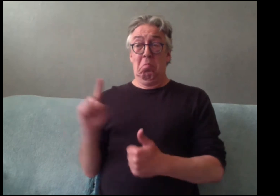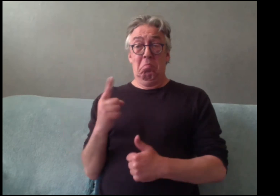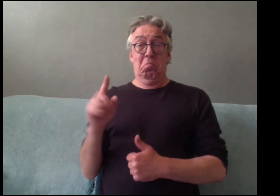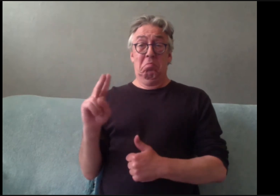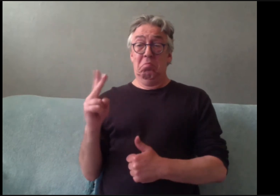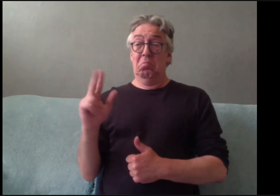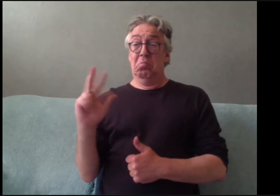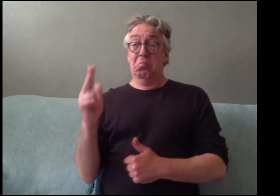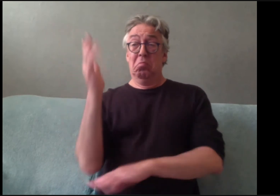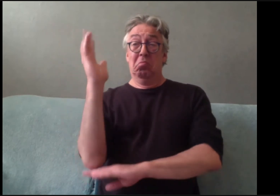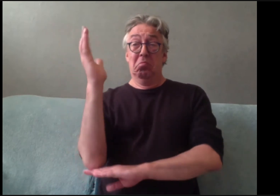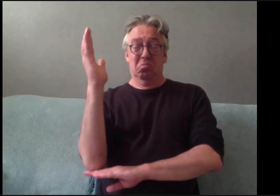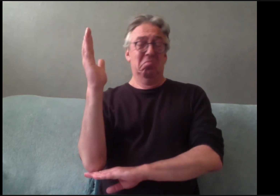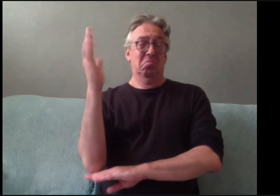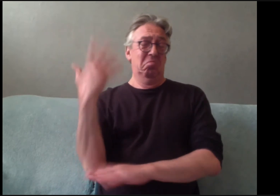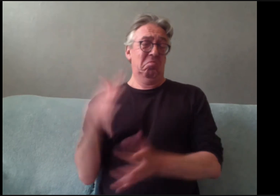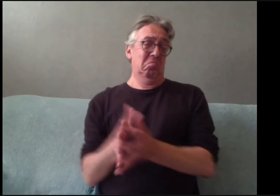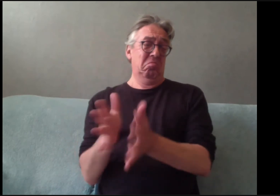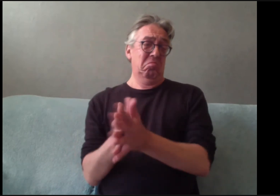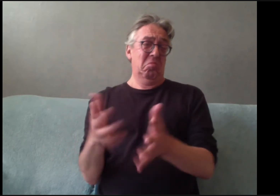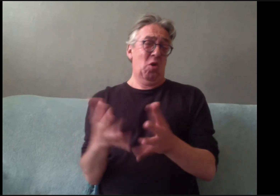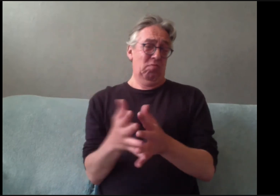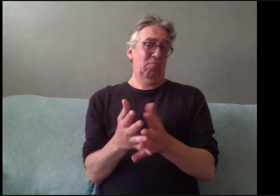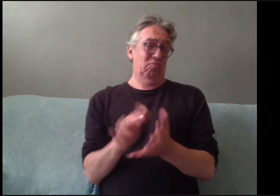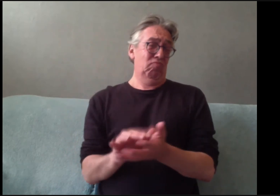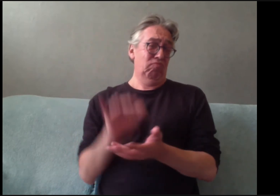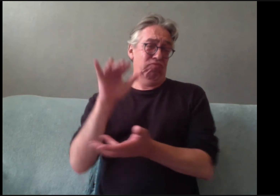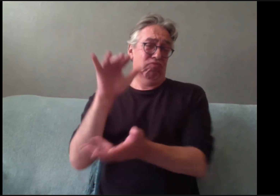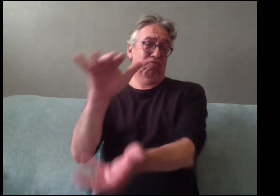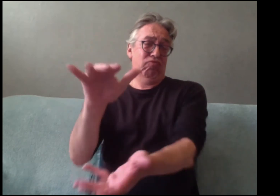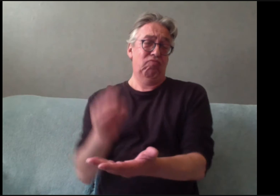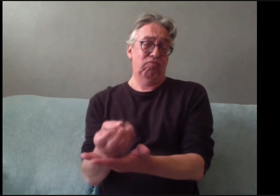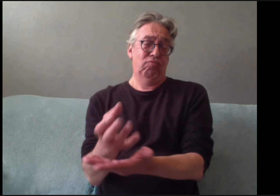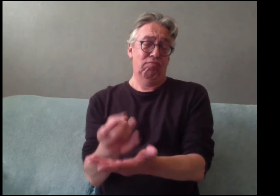and the impact of the pandemic measures on their quality of life